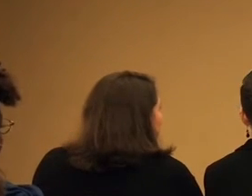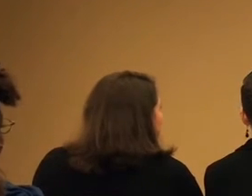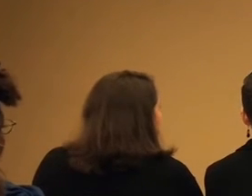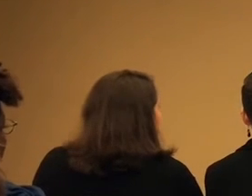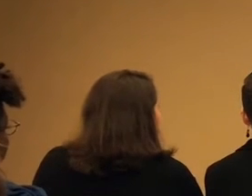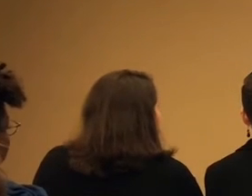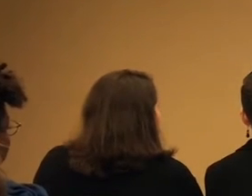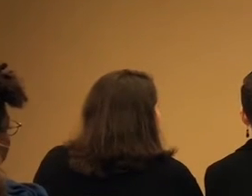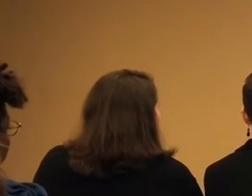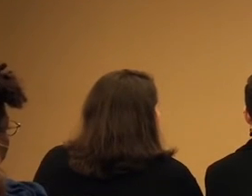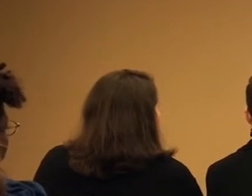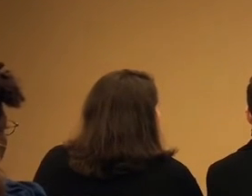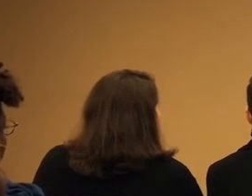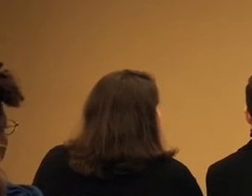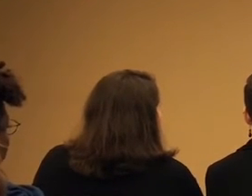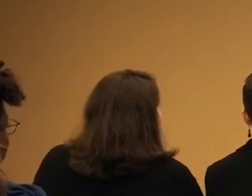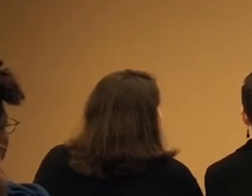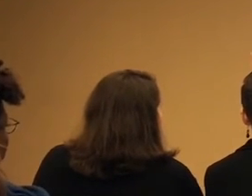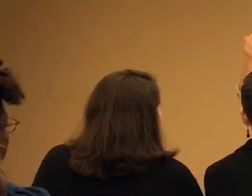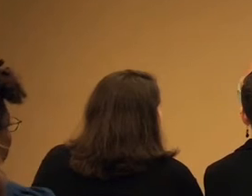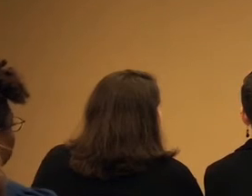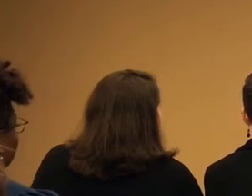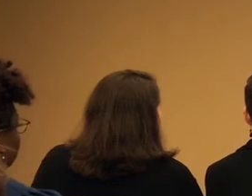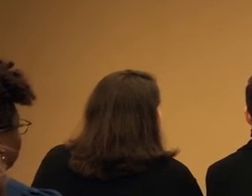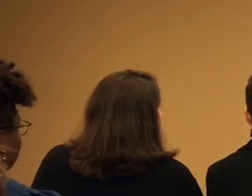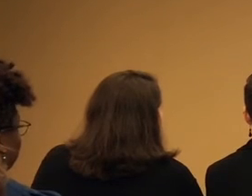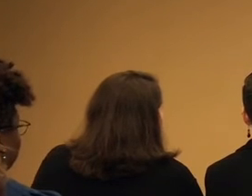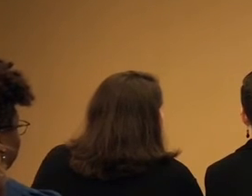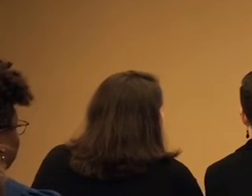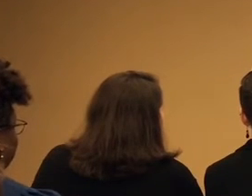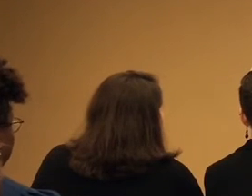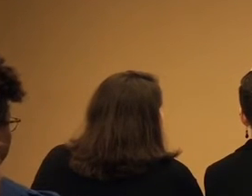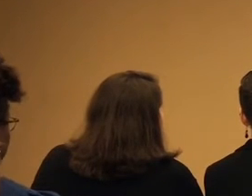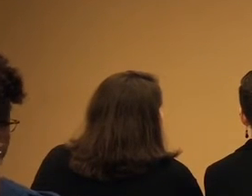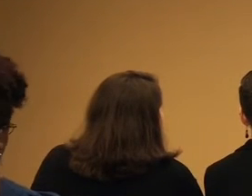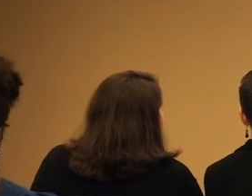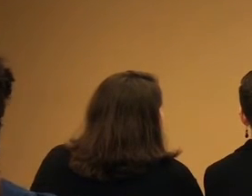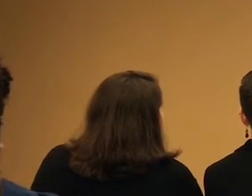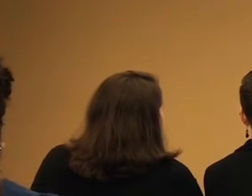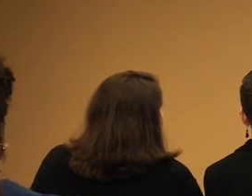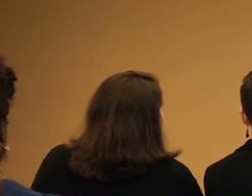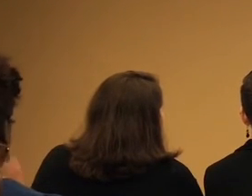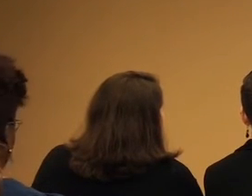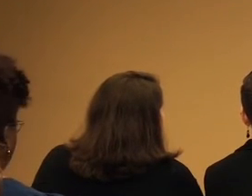Really quickly come into town with me and see the museum and the arch well if I have to give advance notice